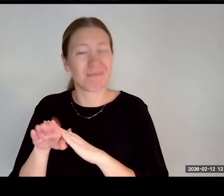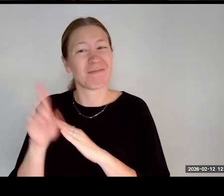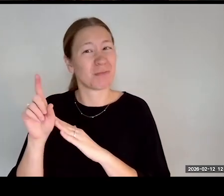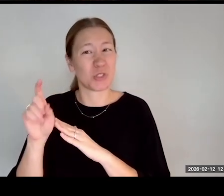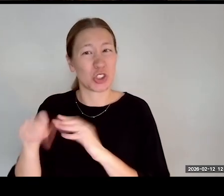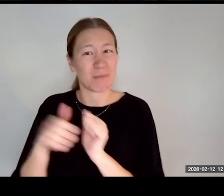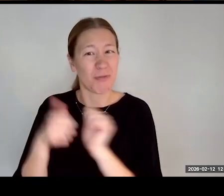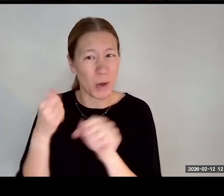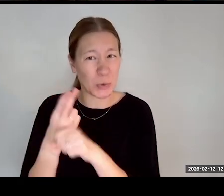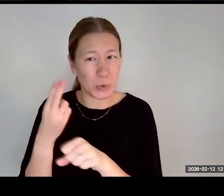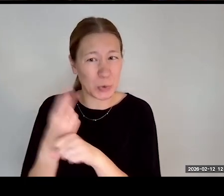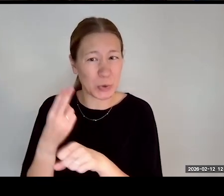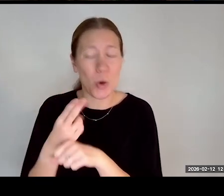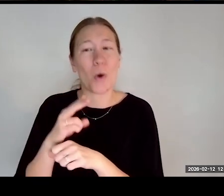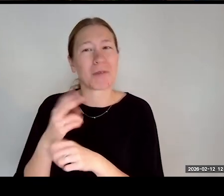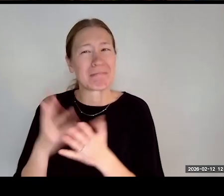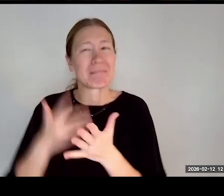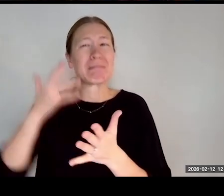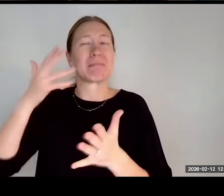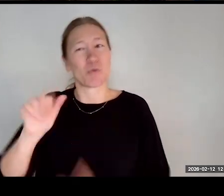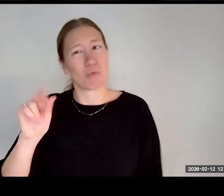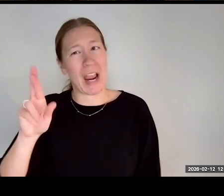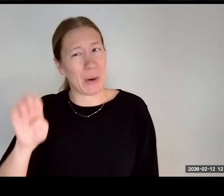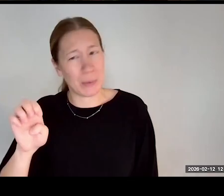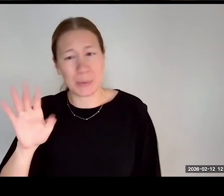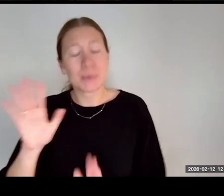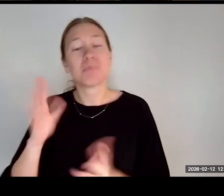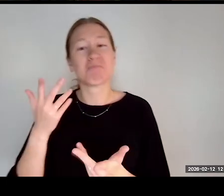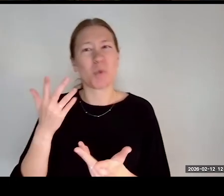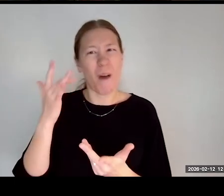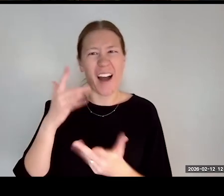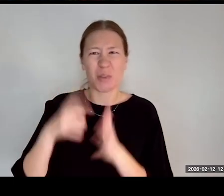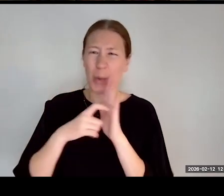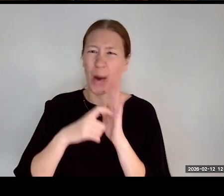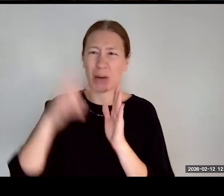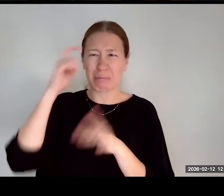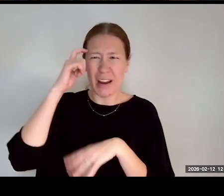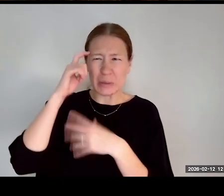because they take a lot of cognitive energy to read through. And so even for individuals